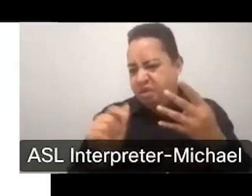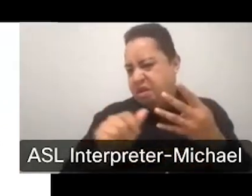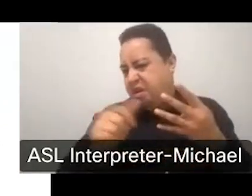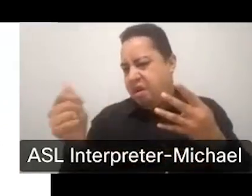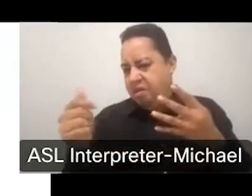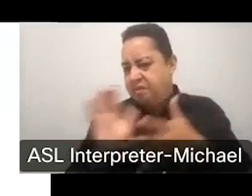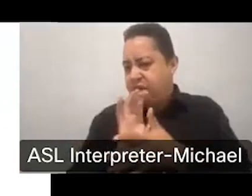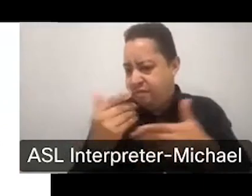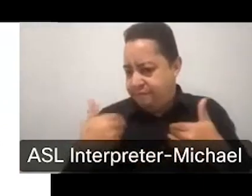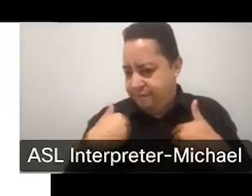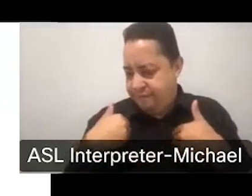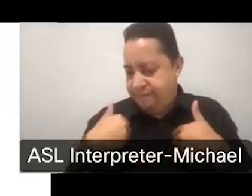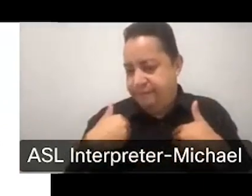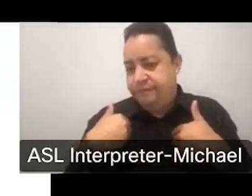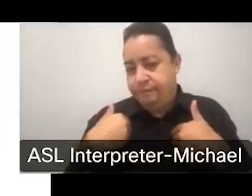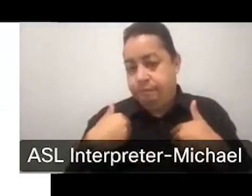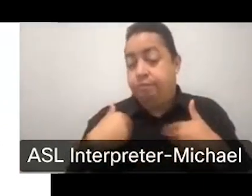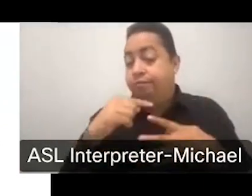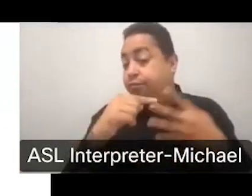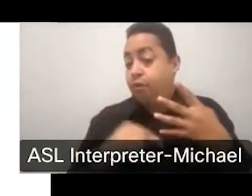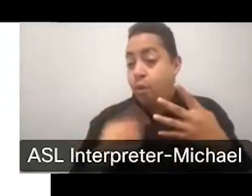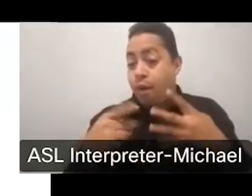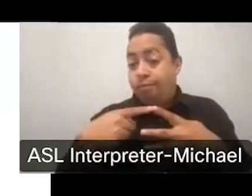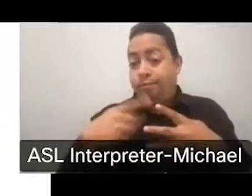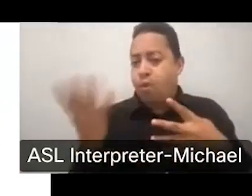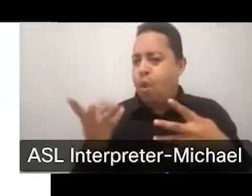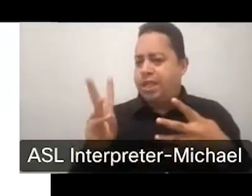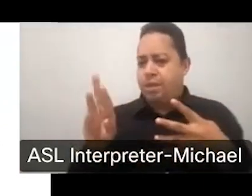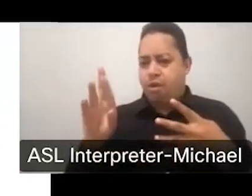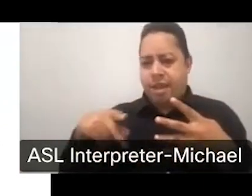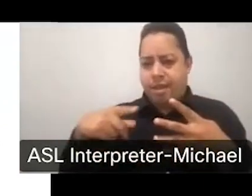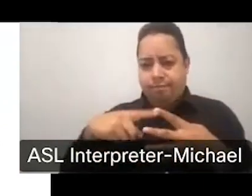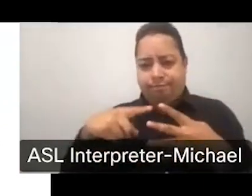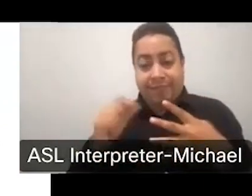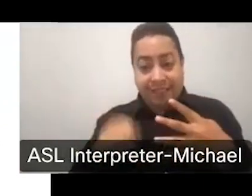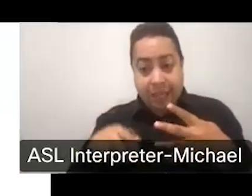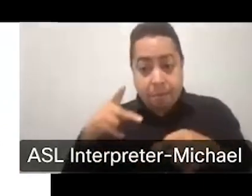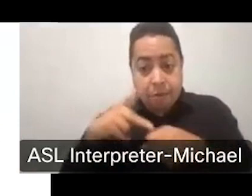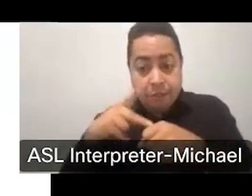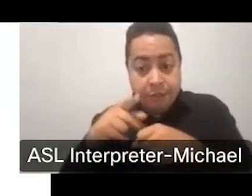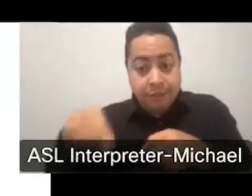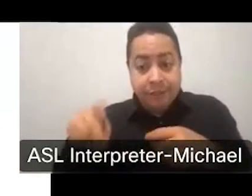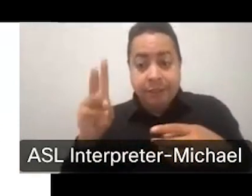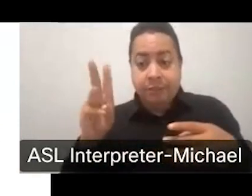These videos are “What Is the WRP?,” “Can I Participate in the WRP?,” “What’s